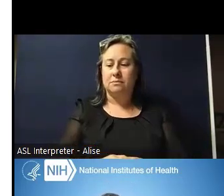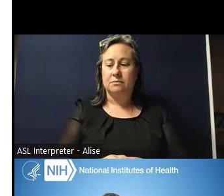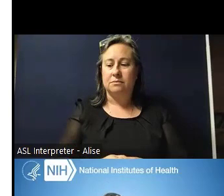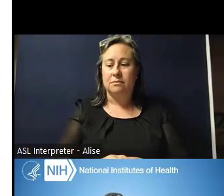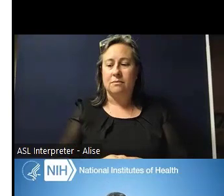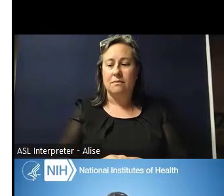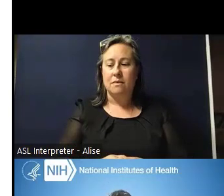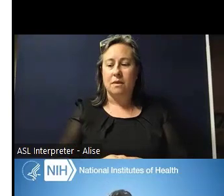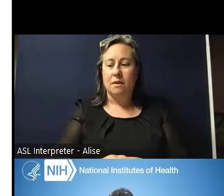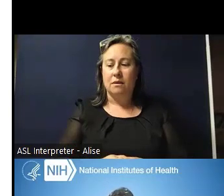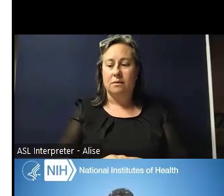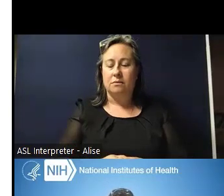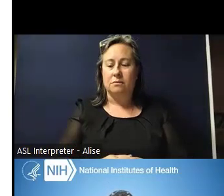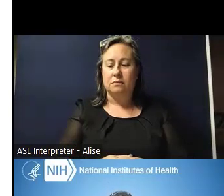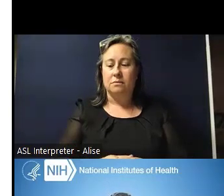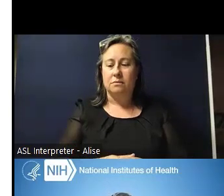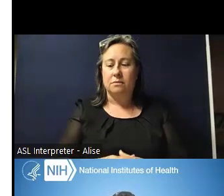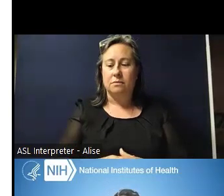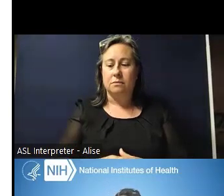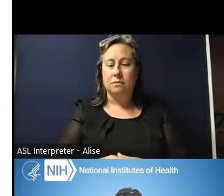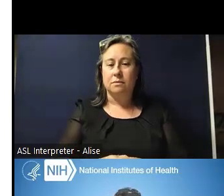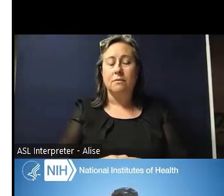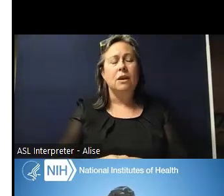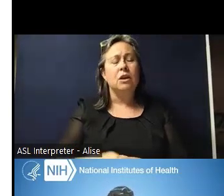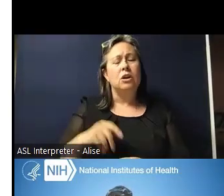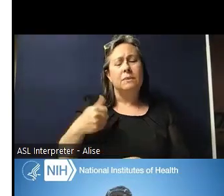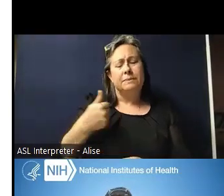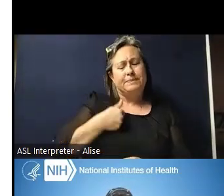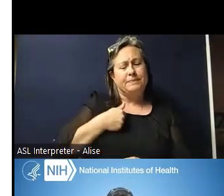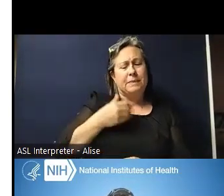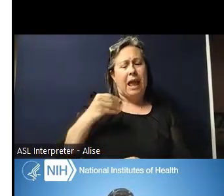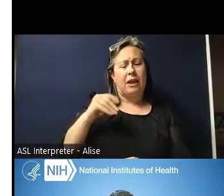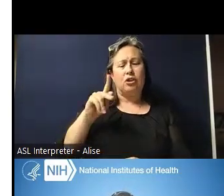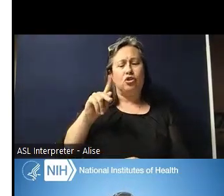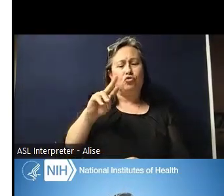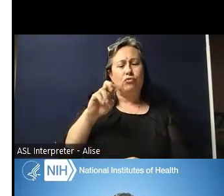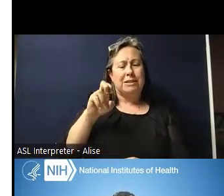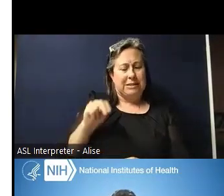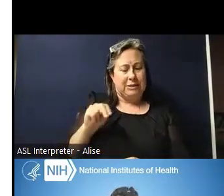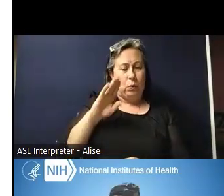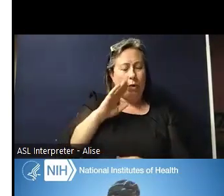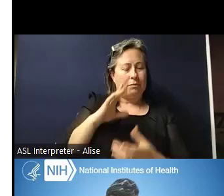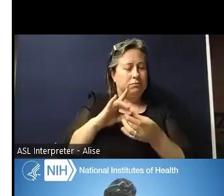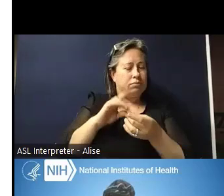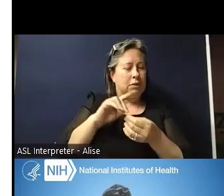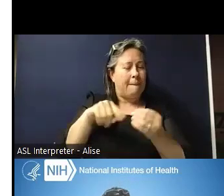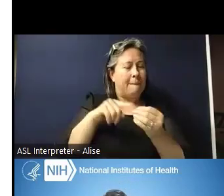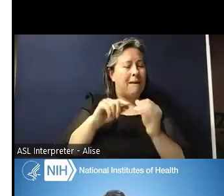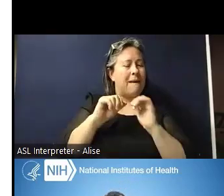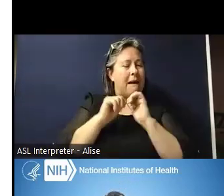So Kristin and I are going to talk to you a little bit about how to set up your subaward agreement